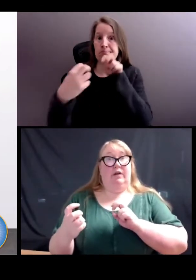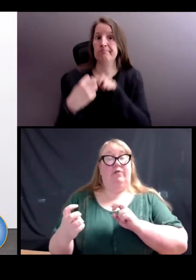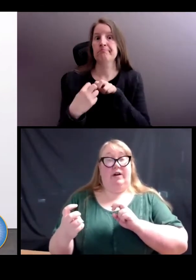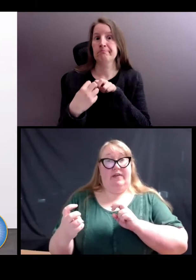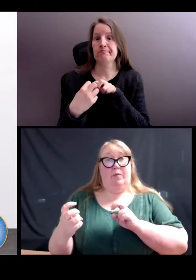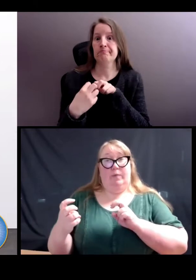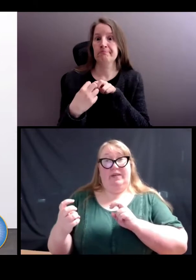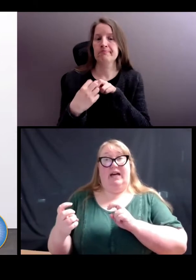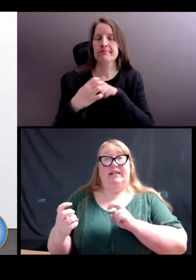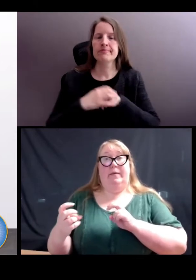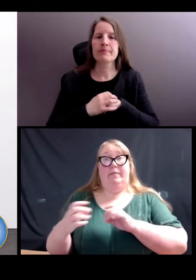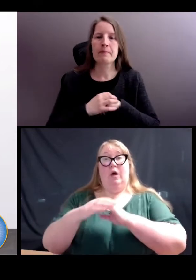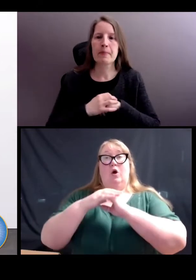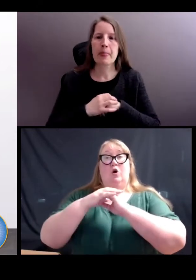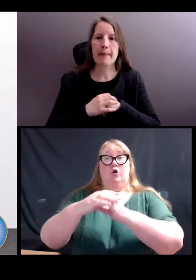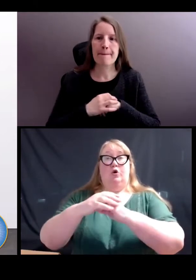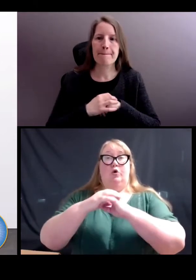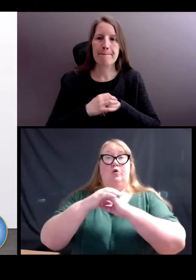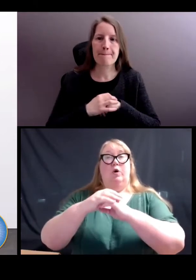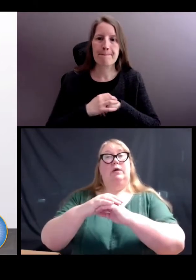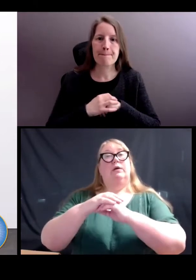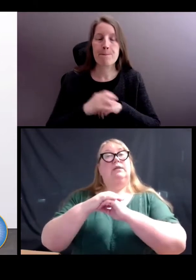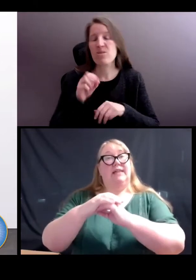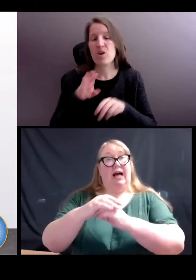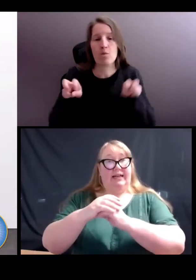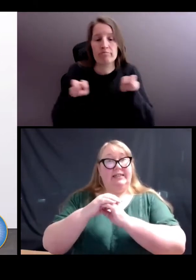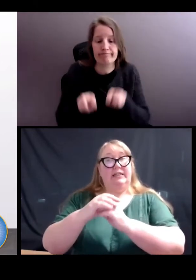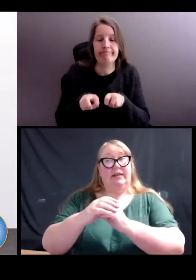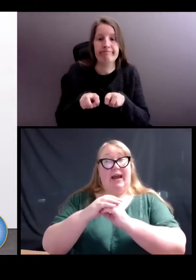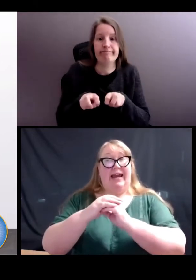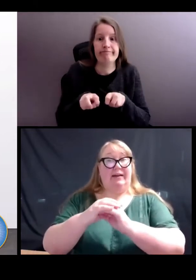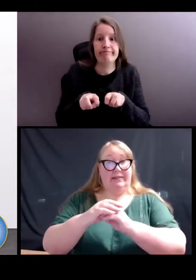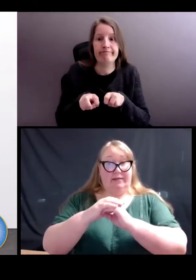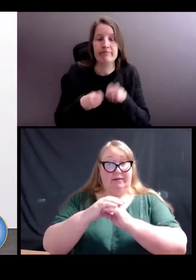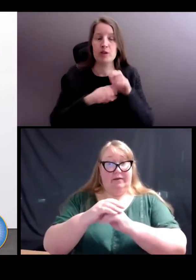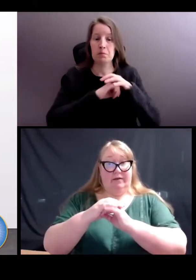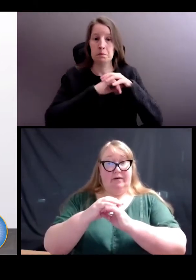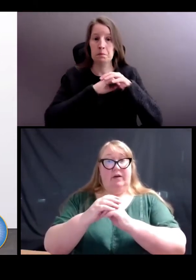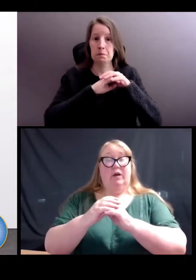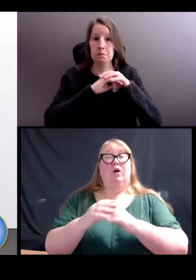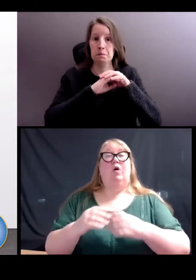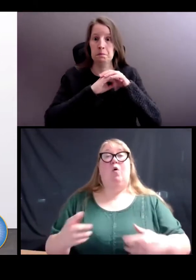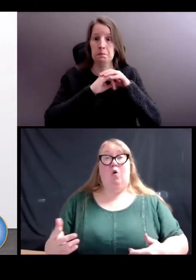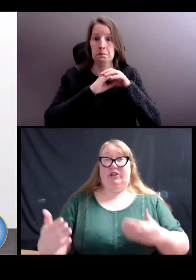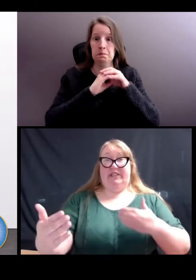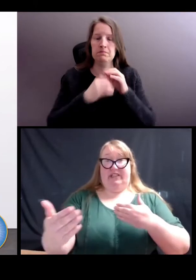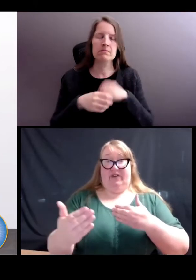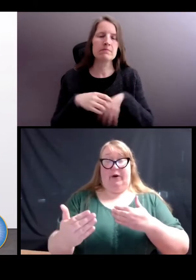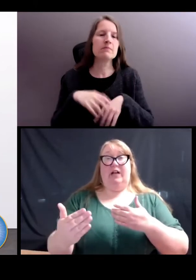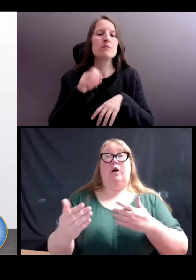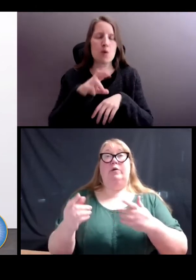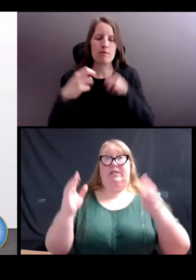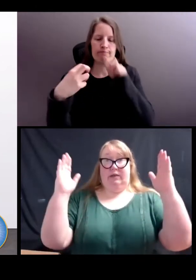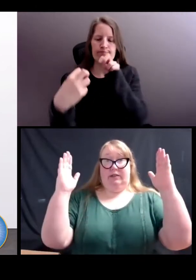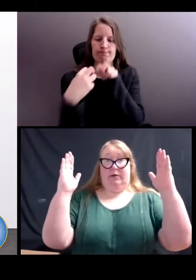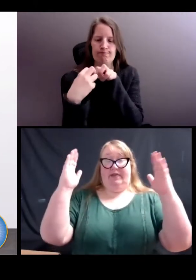in front of them or beside them, who signs into their hands Or sits very close so that